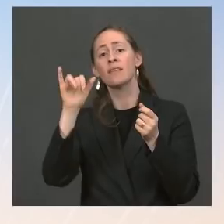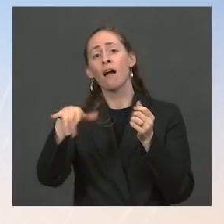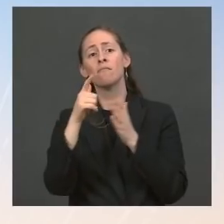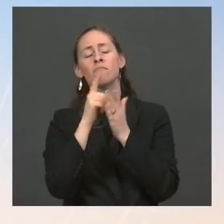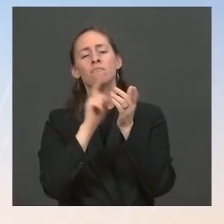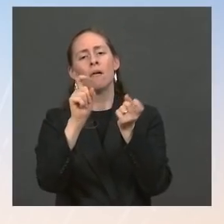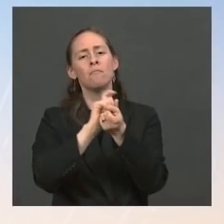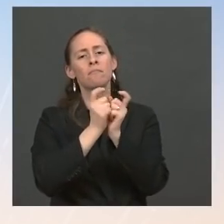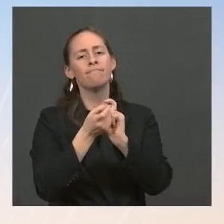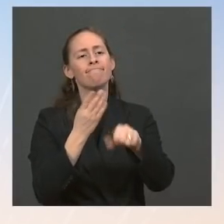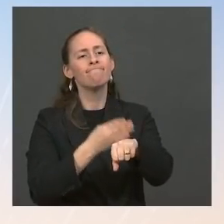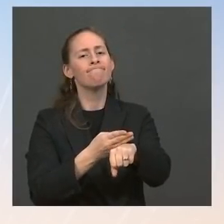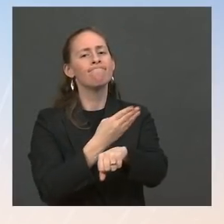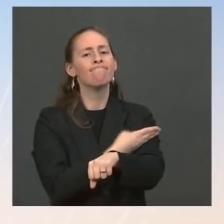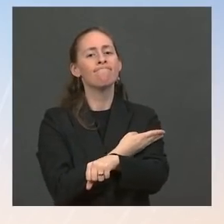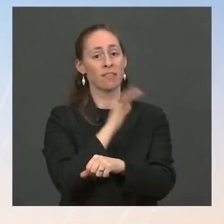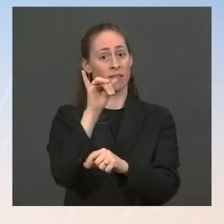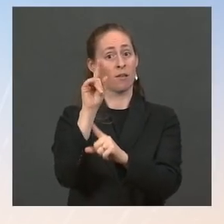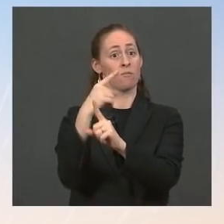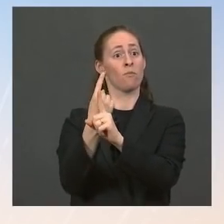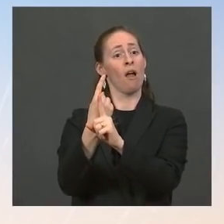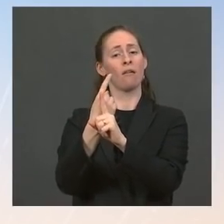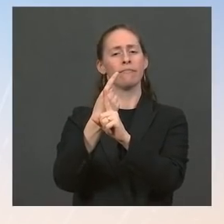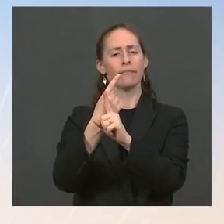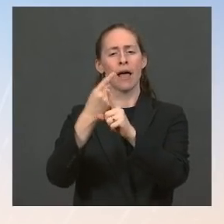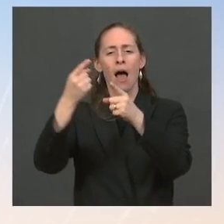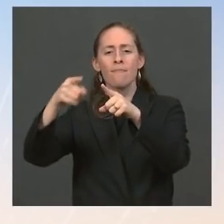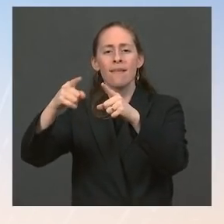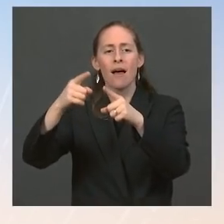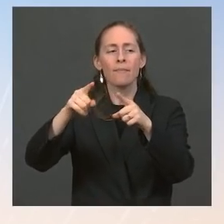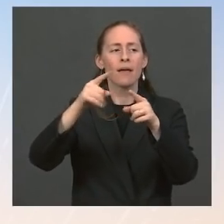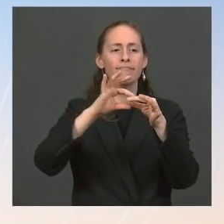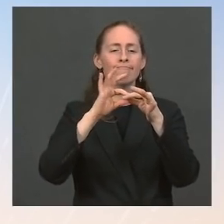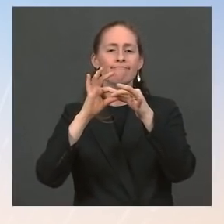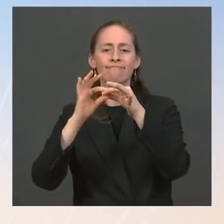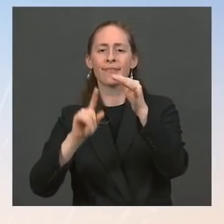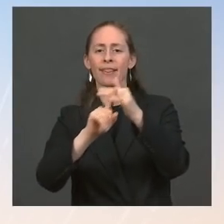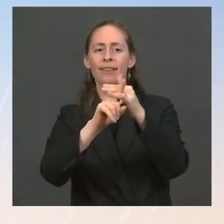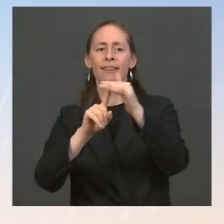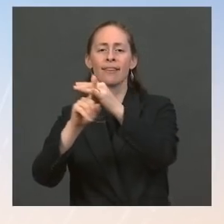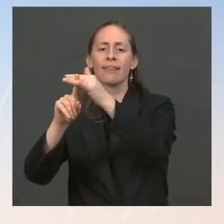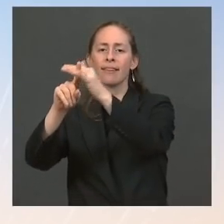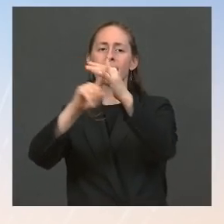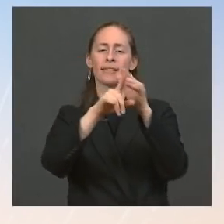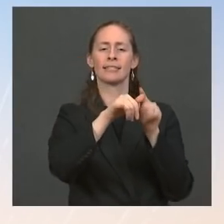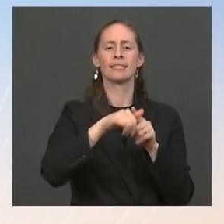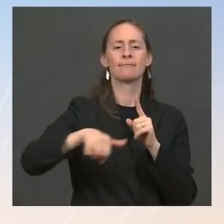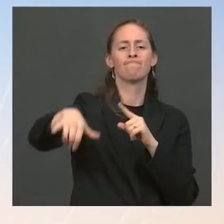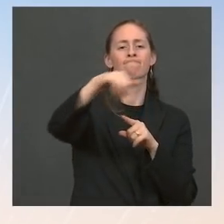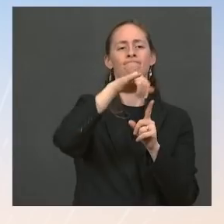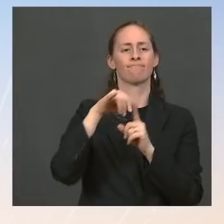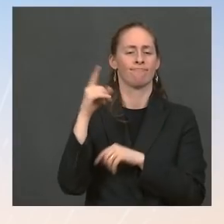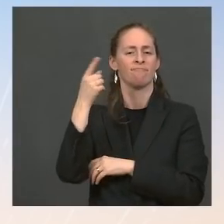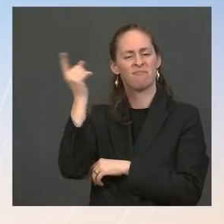of course. There are many events that have deeply impacted him and made this a priority for him and this White House.